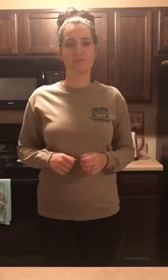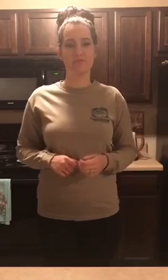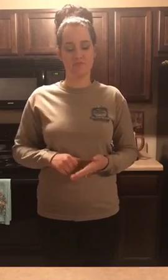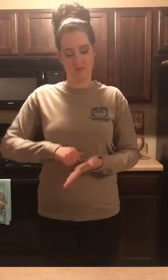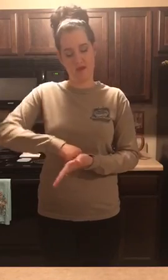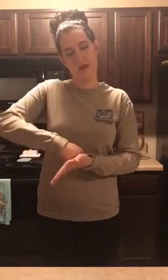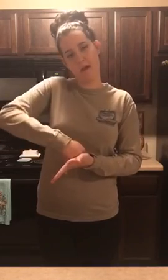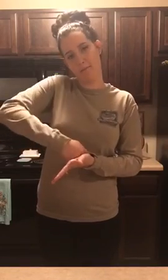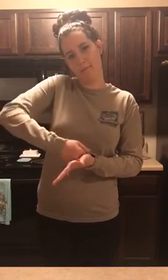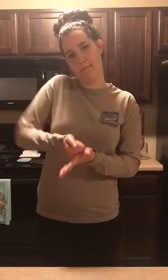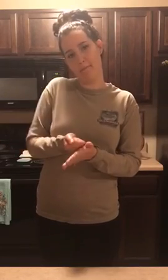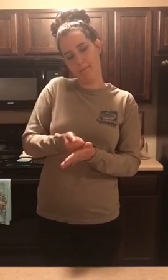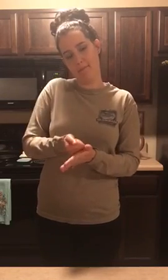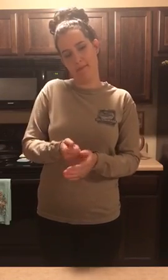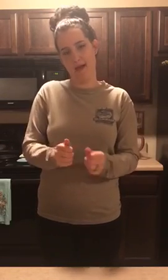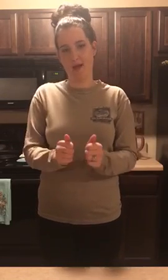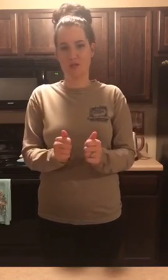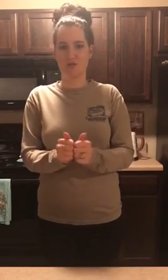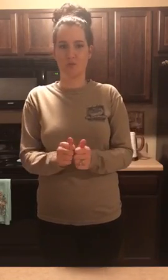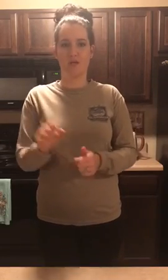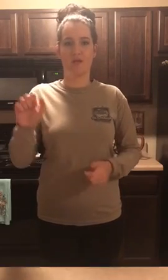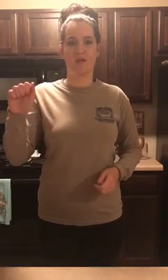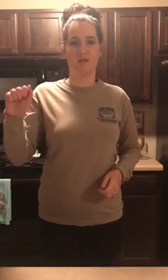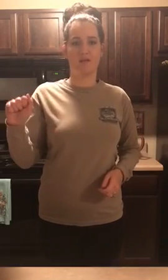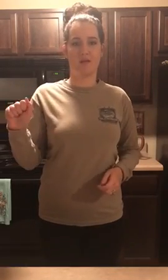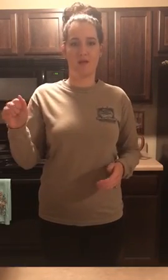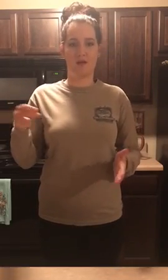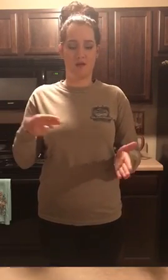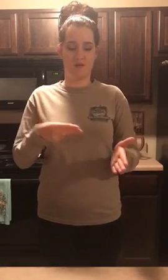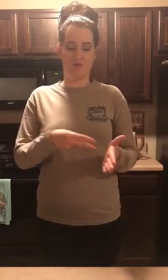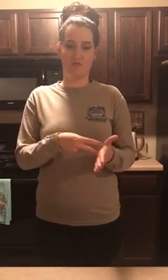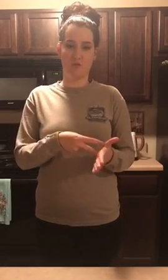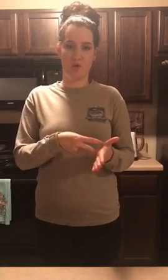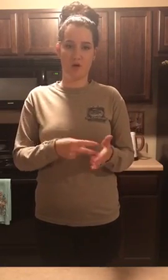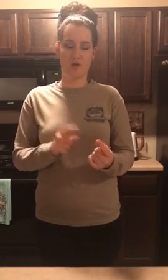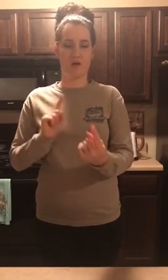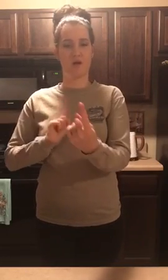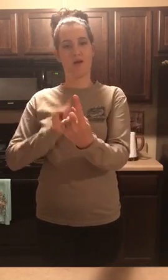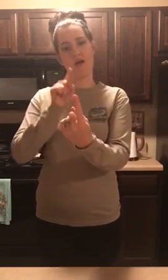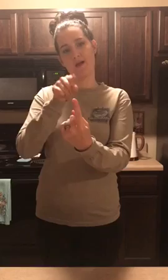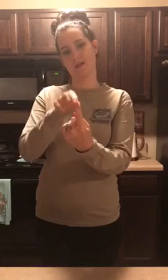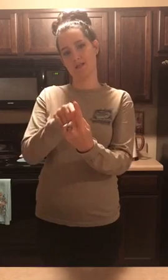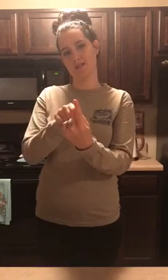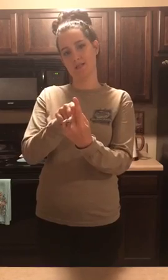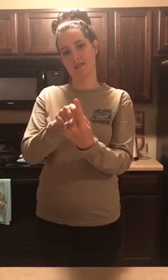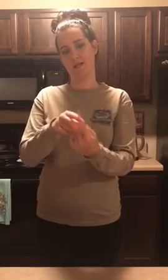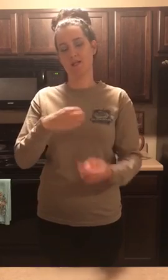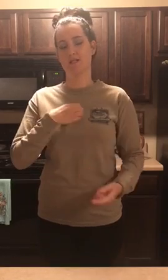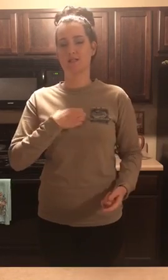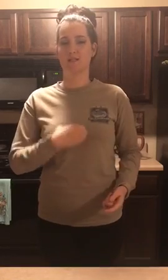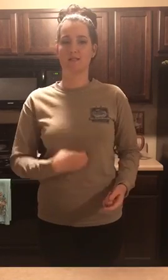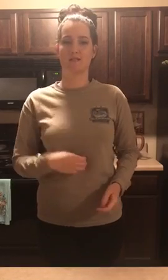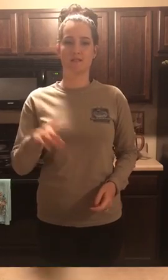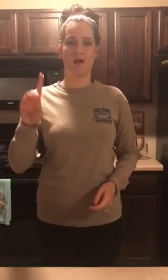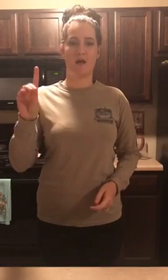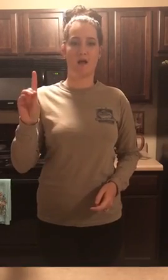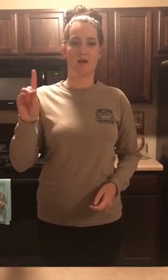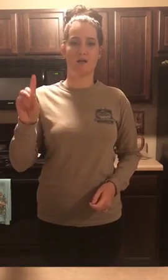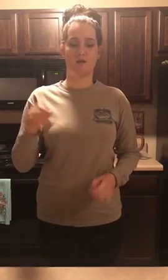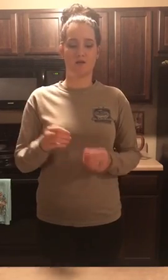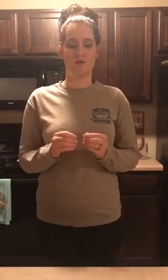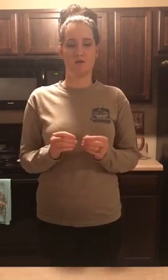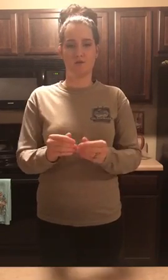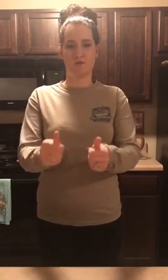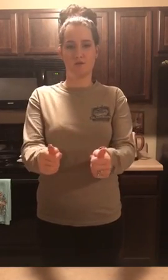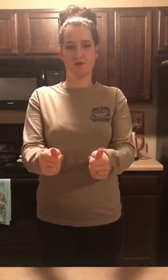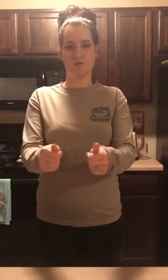Mash with a fork until desired smoothness.